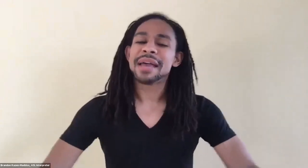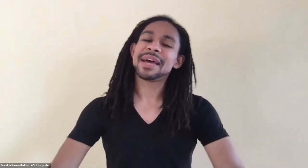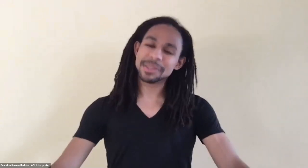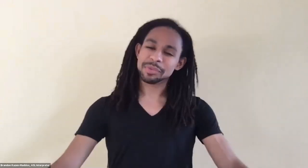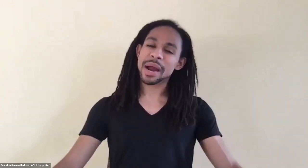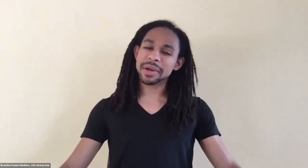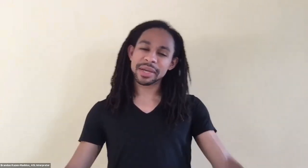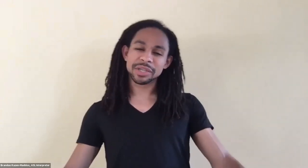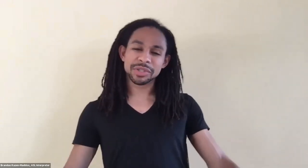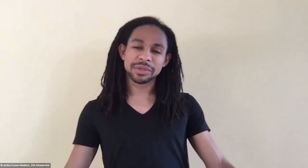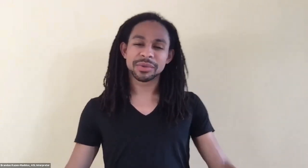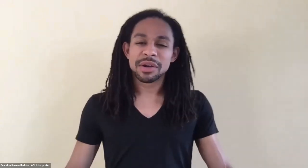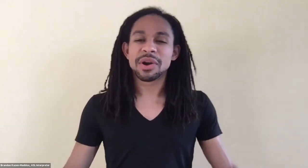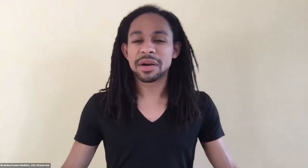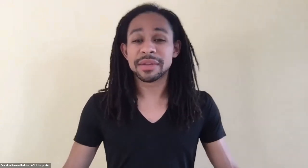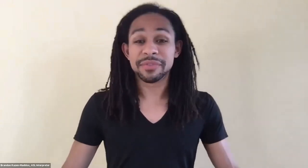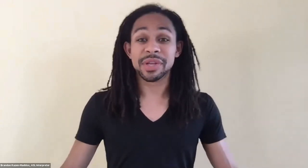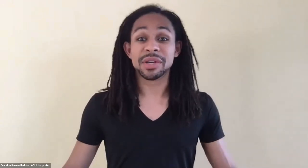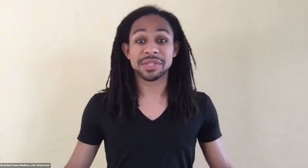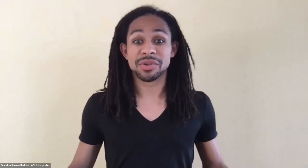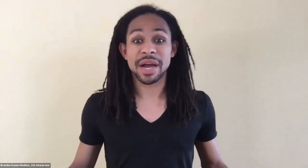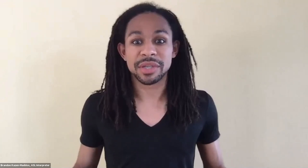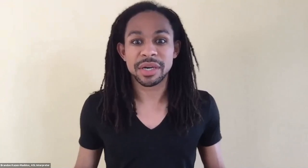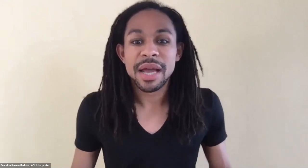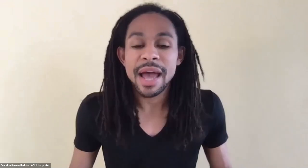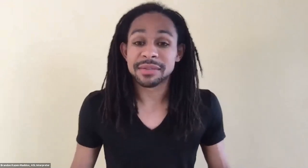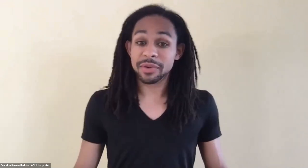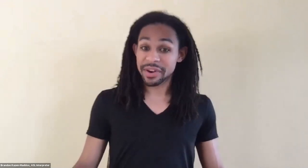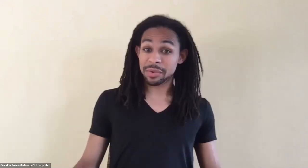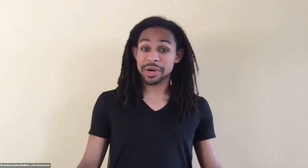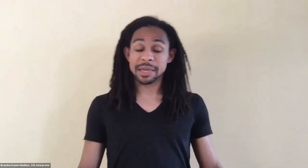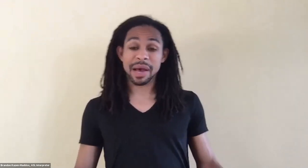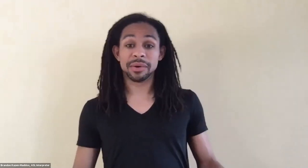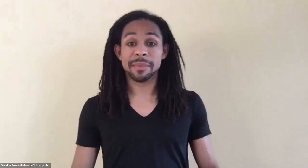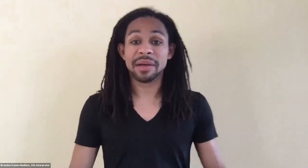I think that's a primary issue for the artistic director. They're very worried about that.